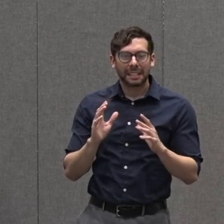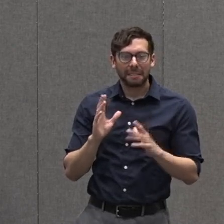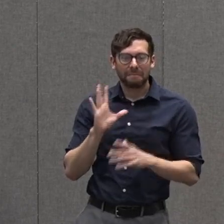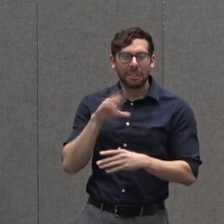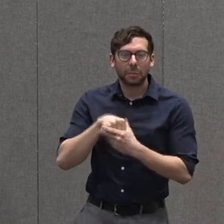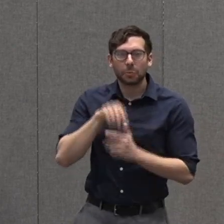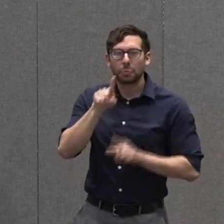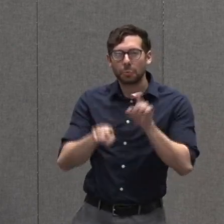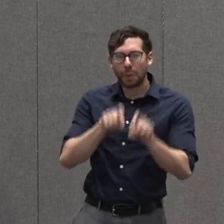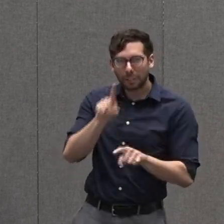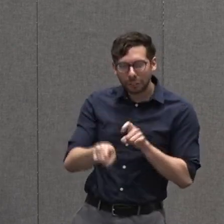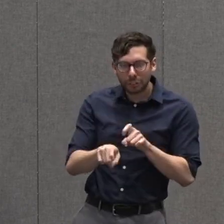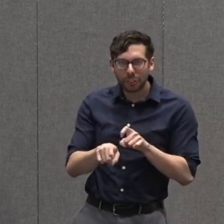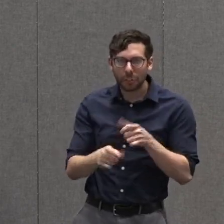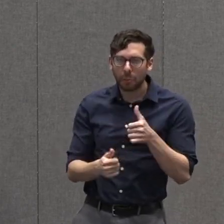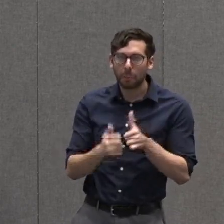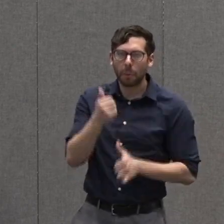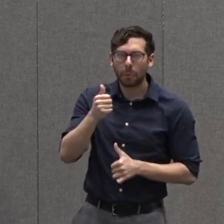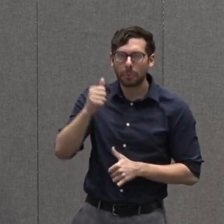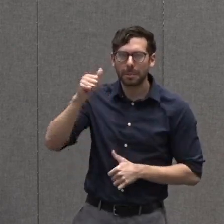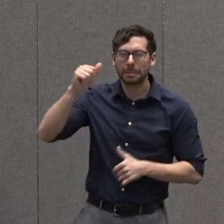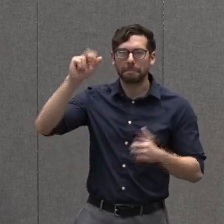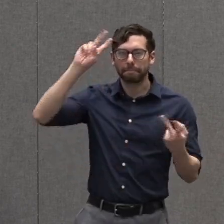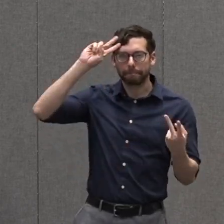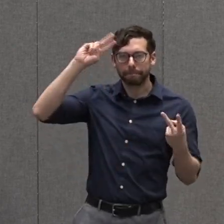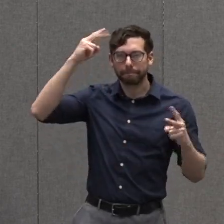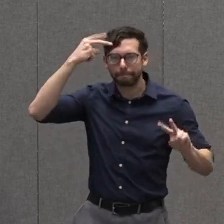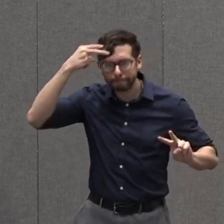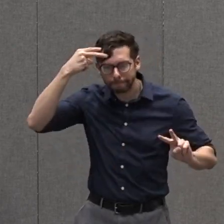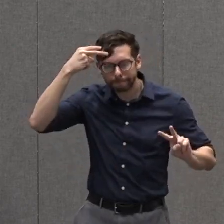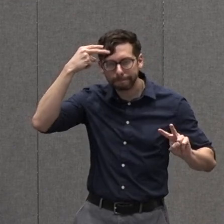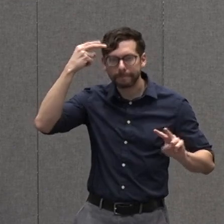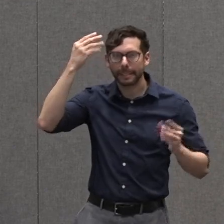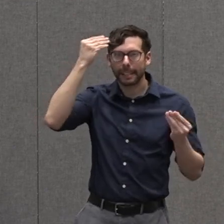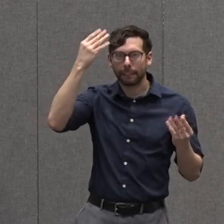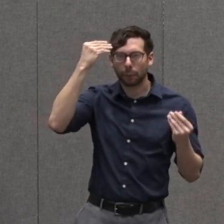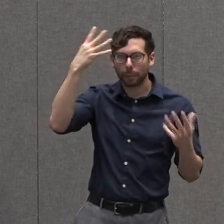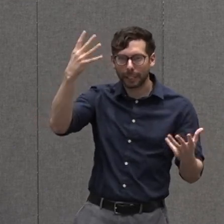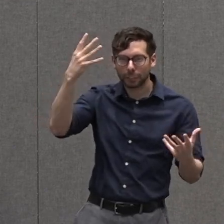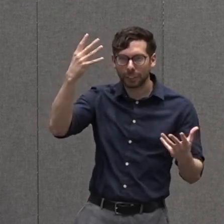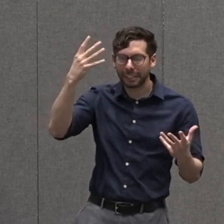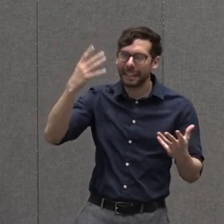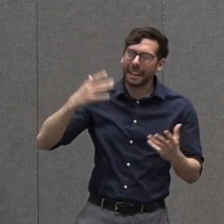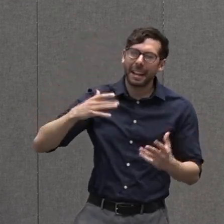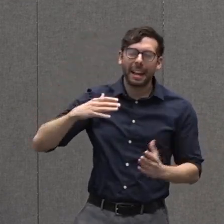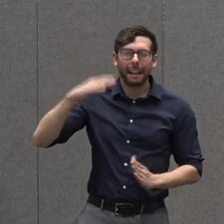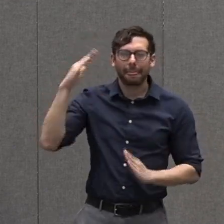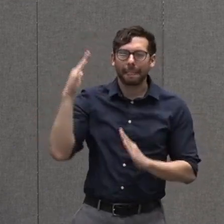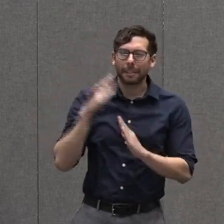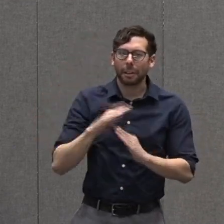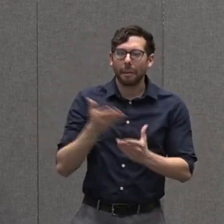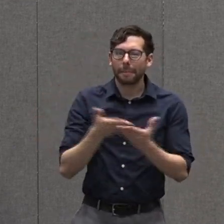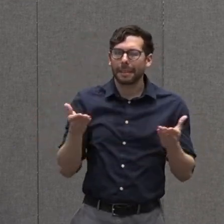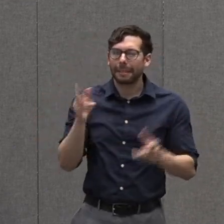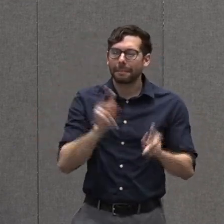information pieces about snakes, and number one on that list is the rattle. So many people believe that they can tell the age of a rattlesnake